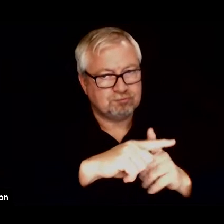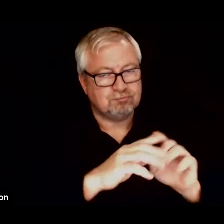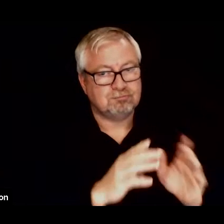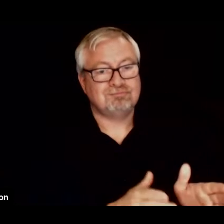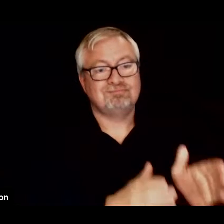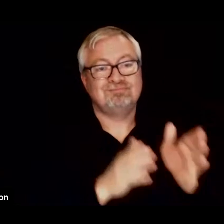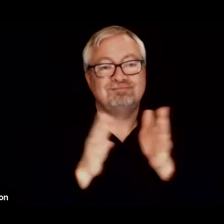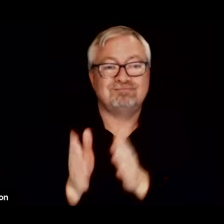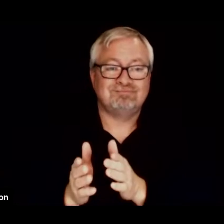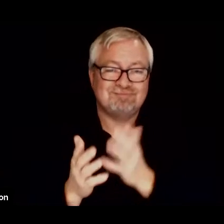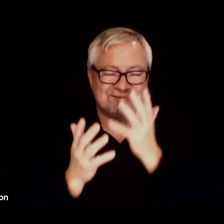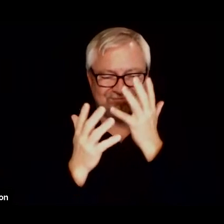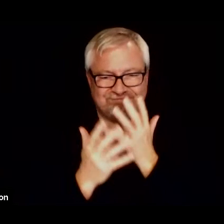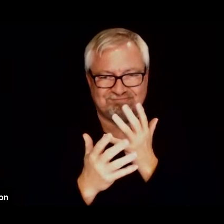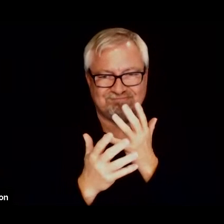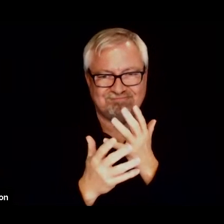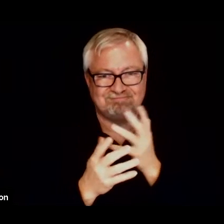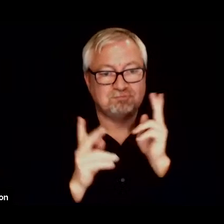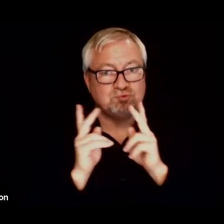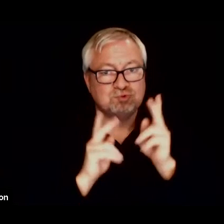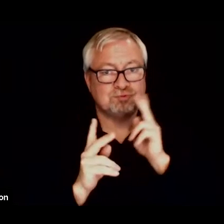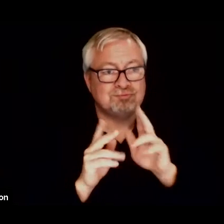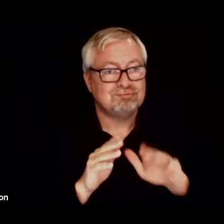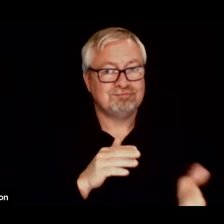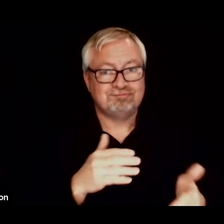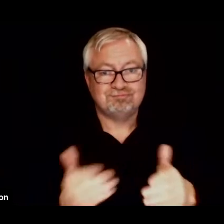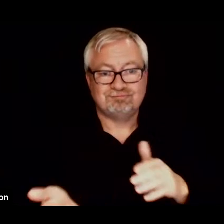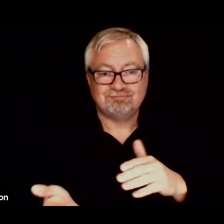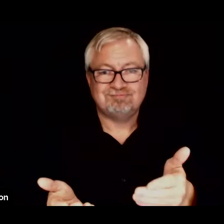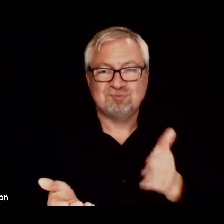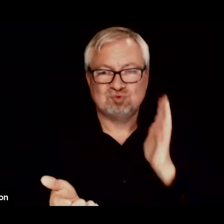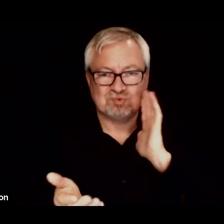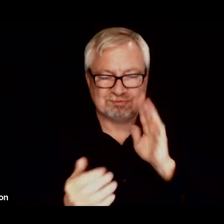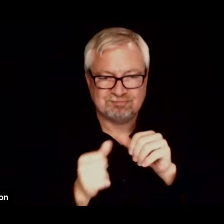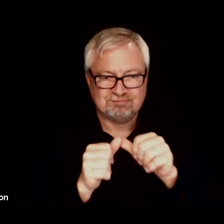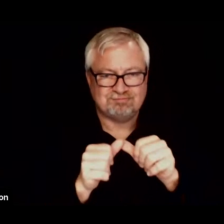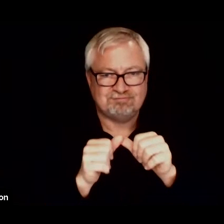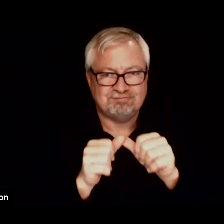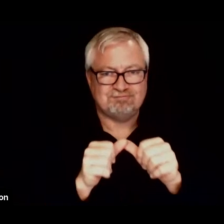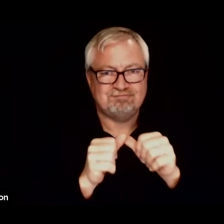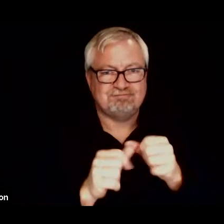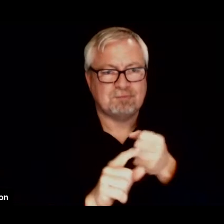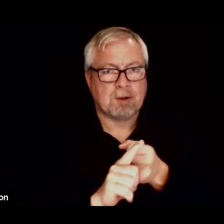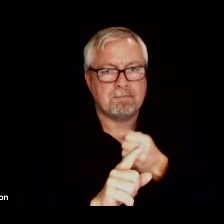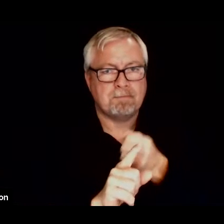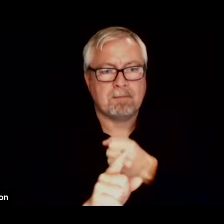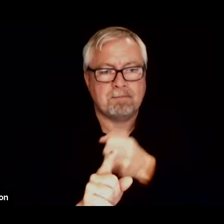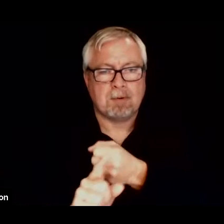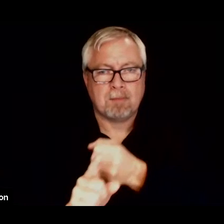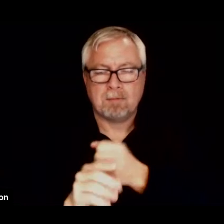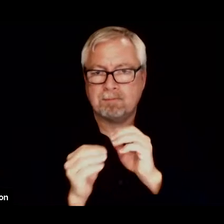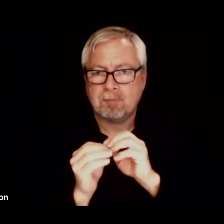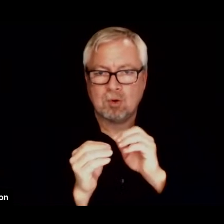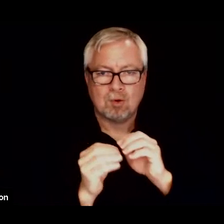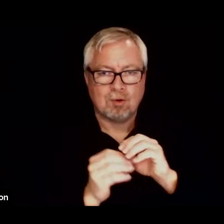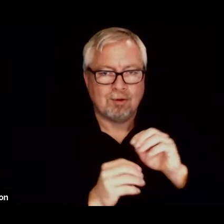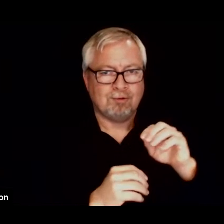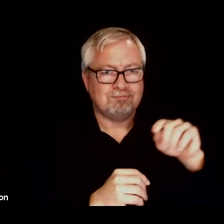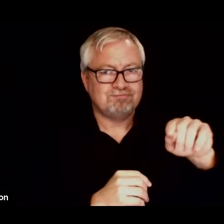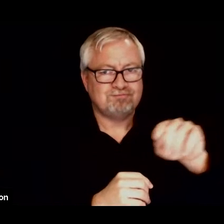another 100,000-mile marker and we'll probably be at 400,000 cases within the next week or so.